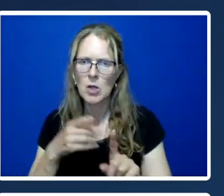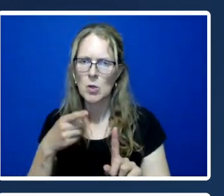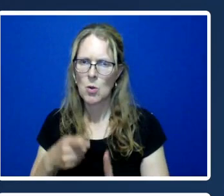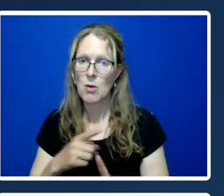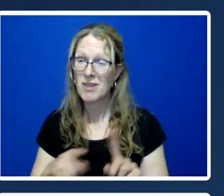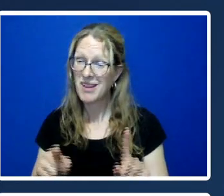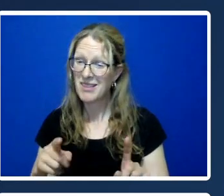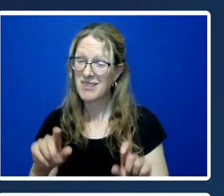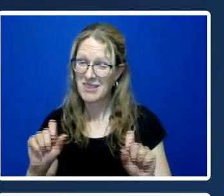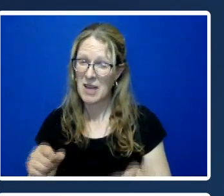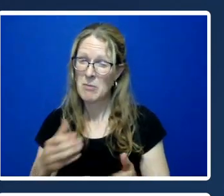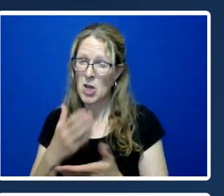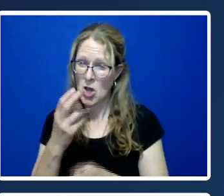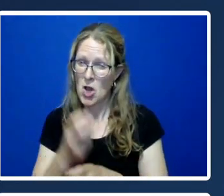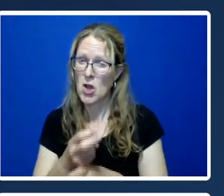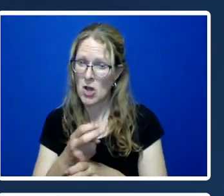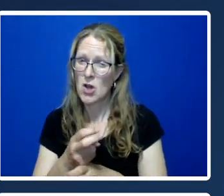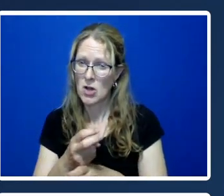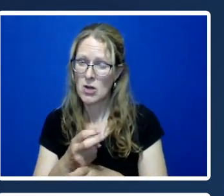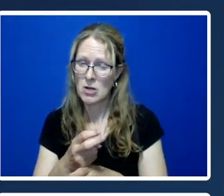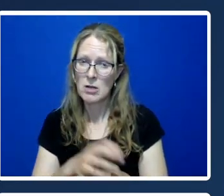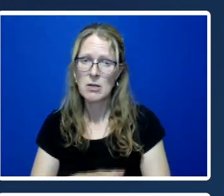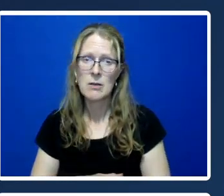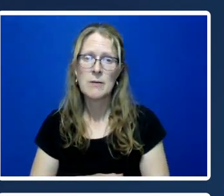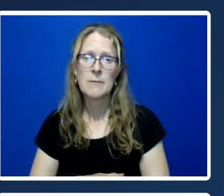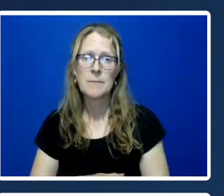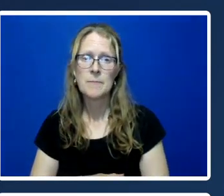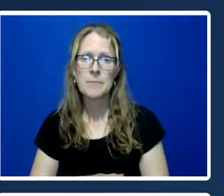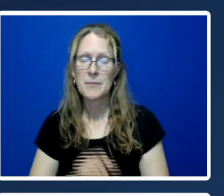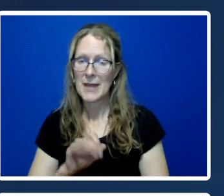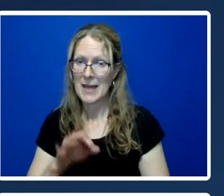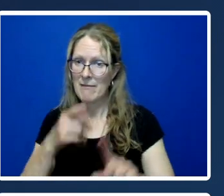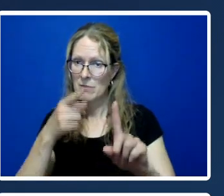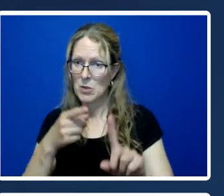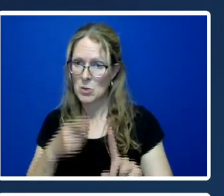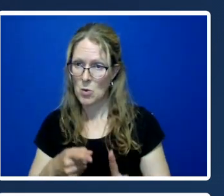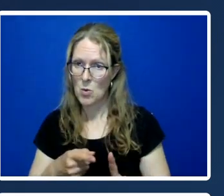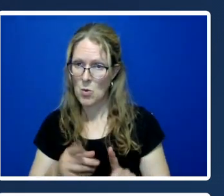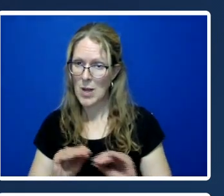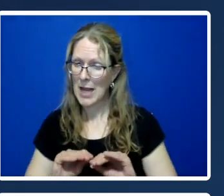But if they have their provocation and goals clearly outlined, then they can apply feedback